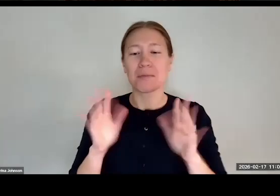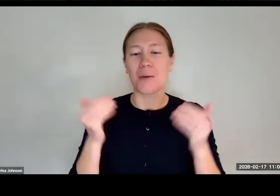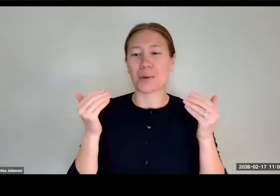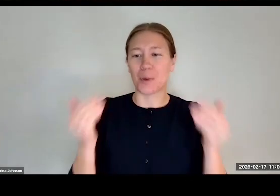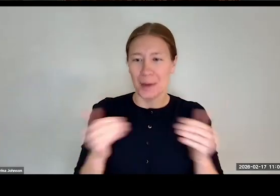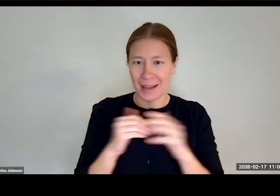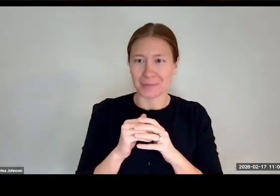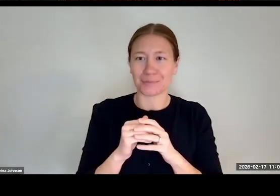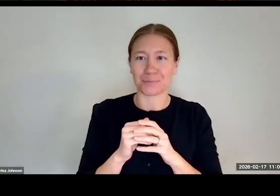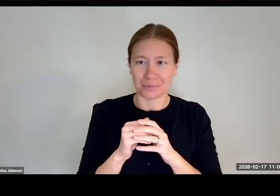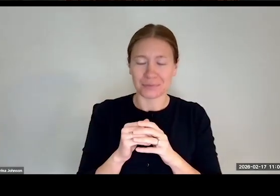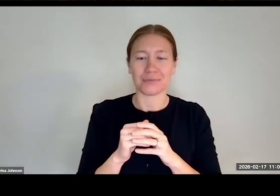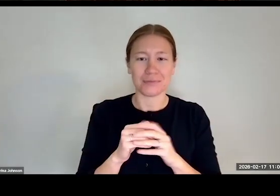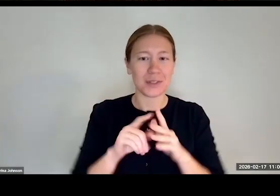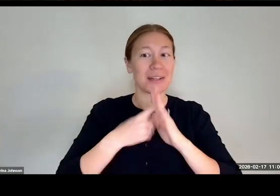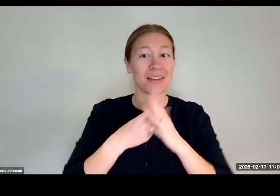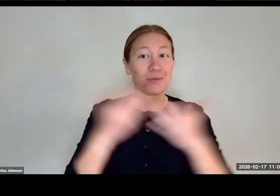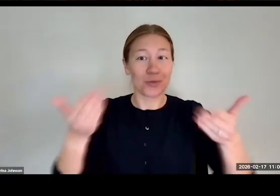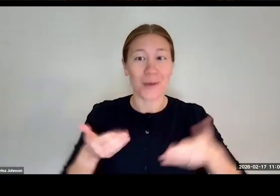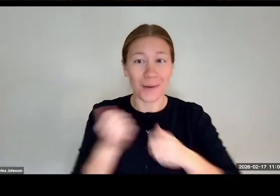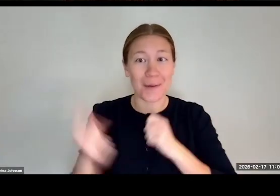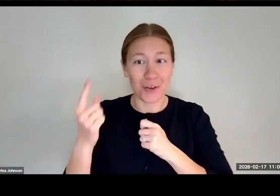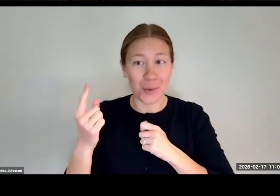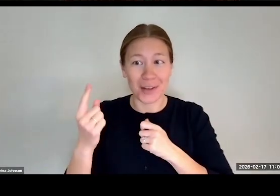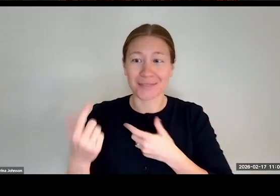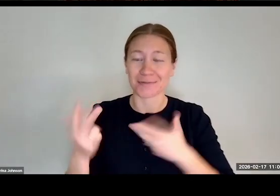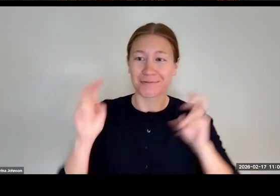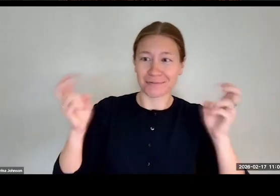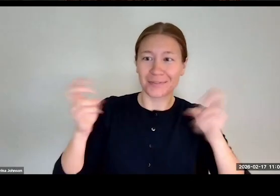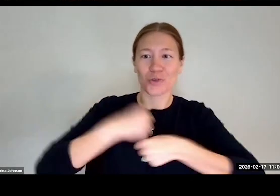So welcome everyone to creating accessible PowerPoint presentations.